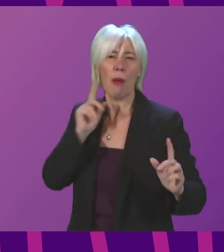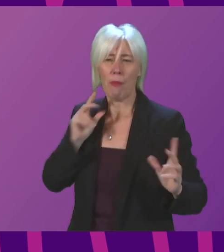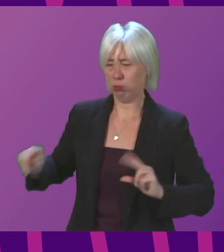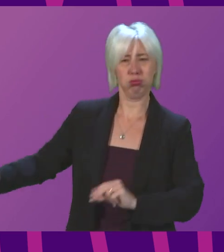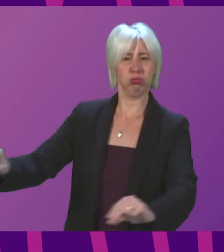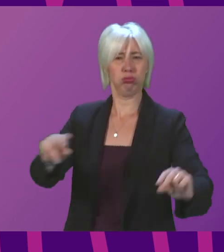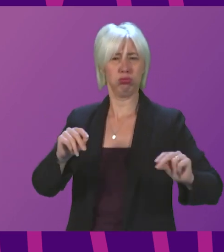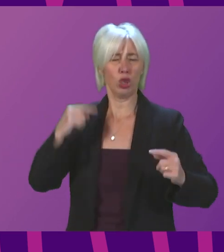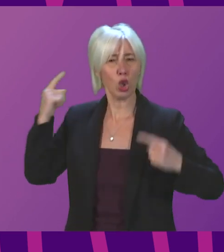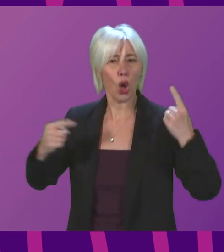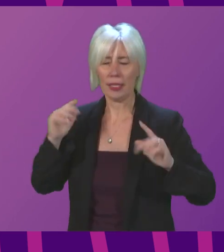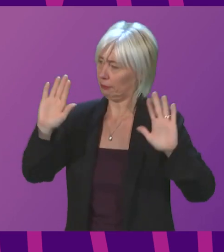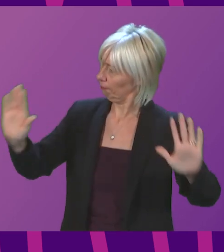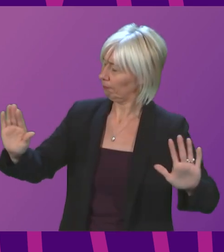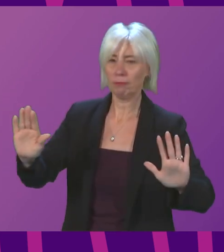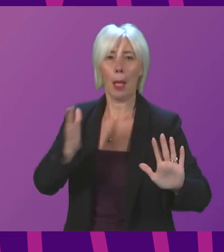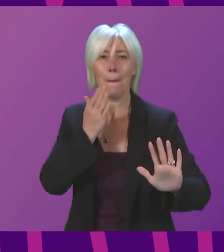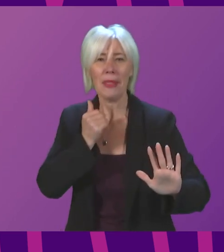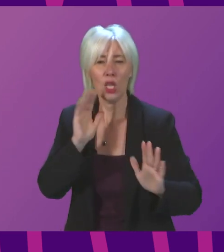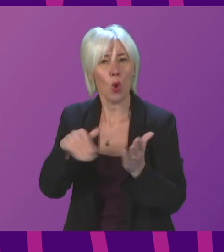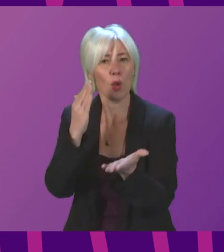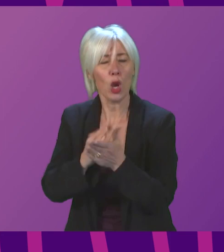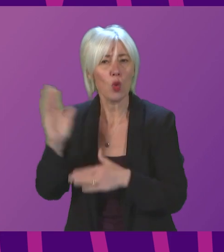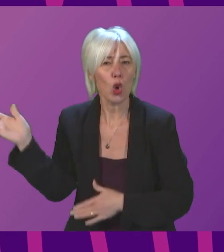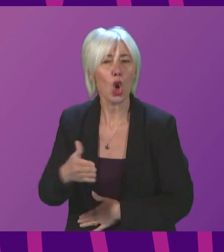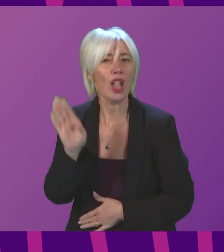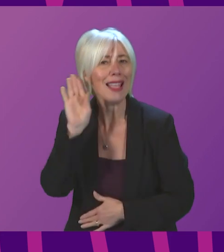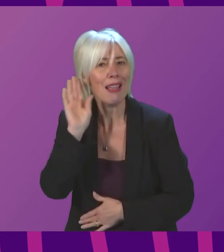I would like to make sure that we can all hear Mr Ross’s question. I will be grateful